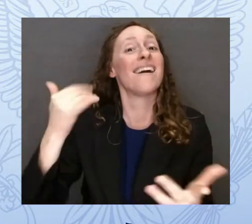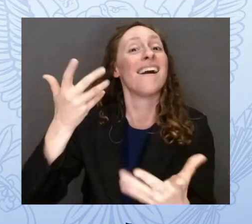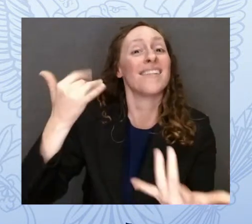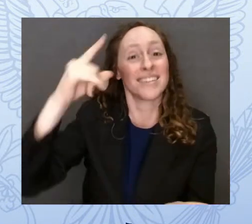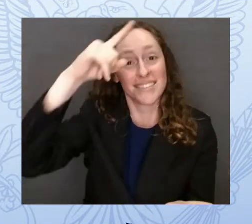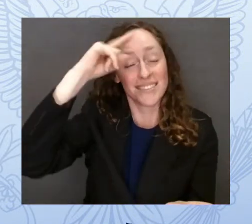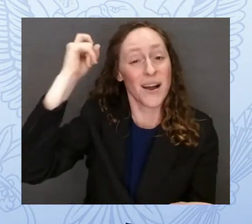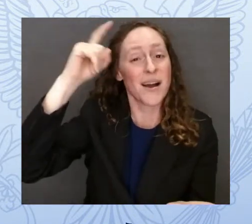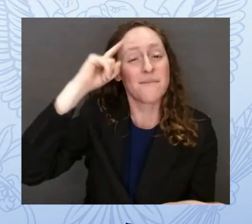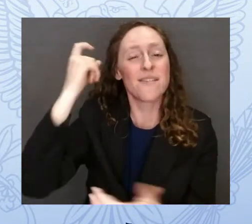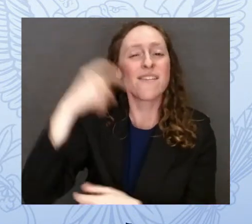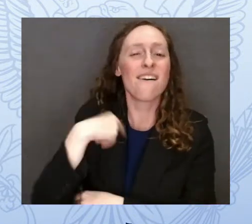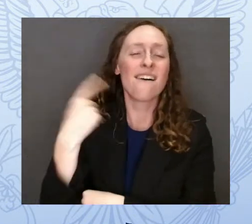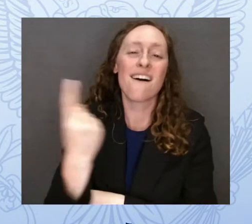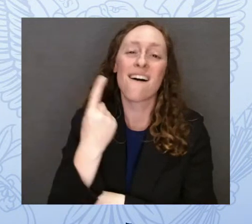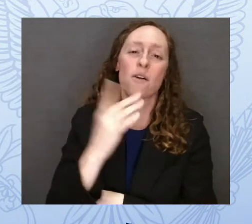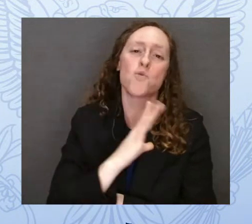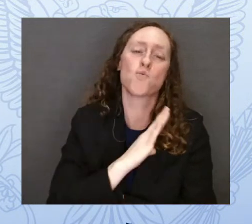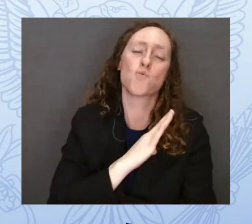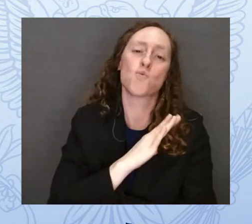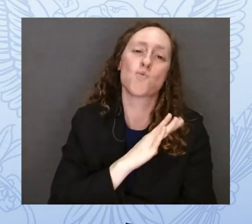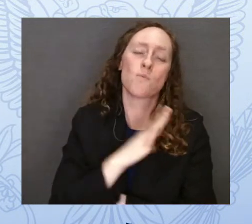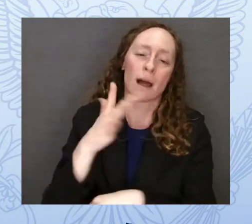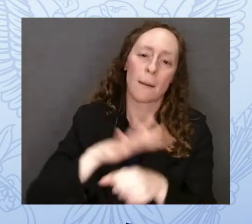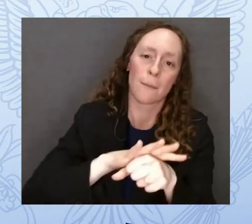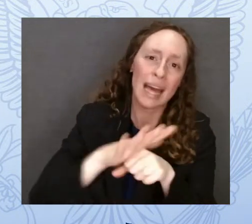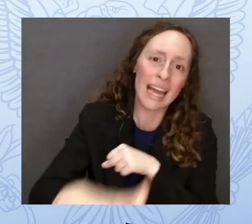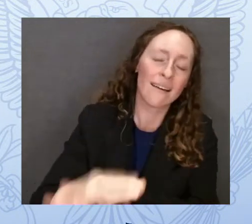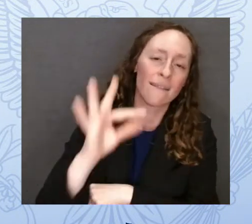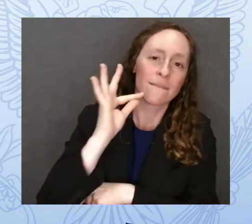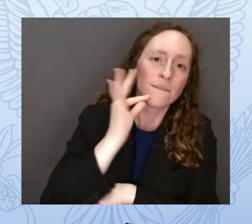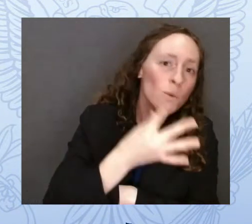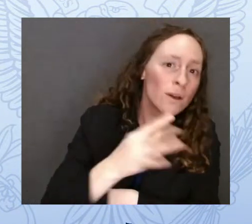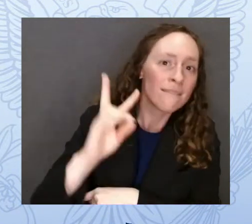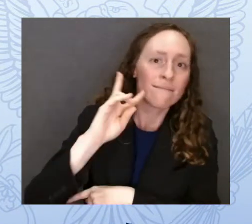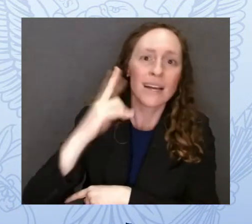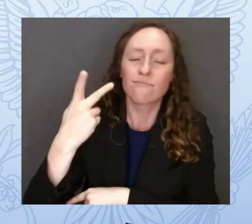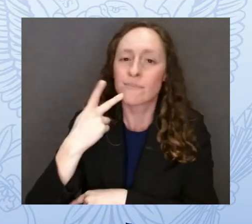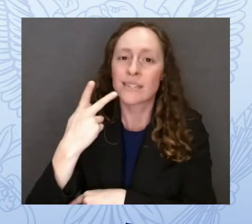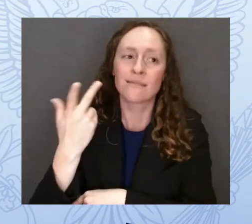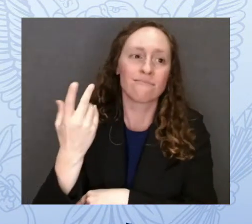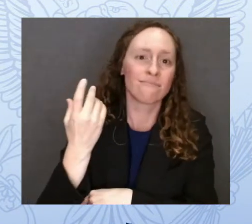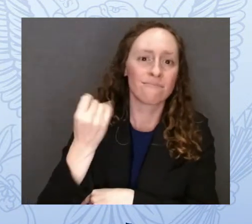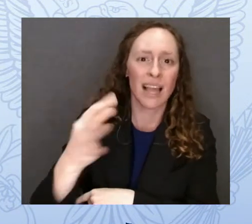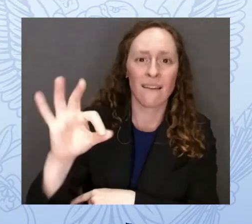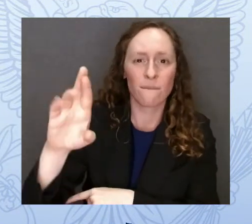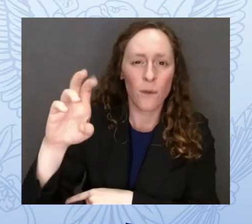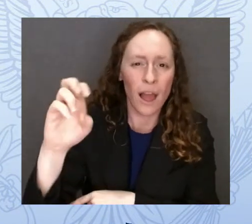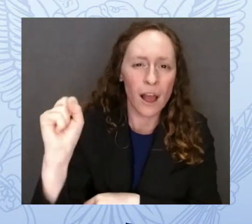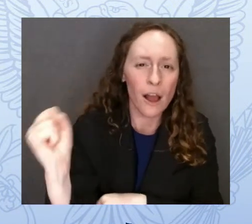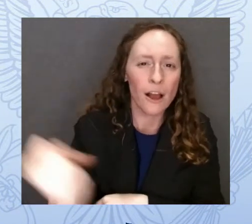that I get to share with you. They are light, they're refreshing, they're satisfying, and yes, satiating.